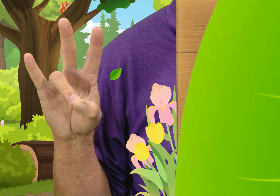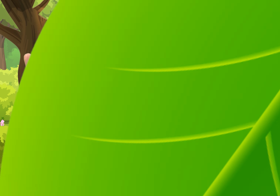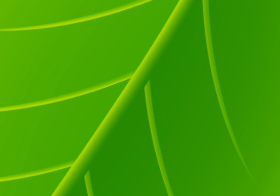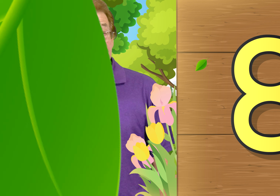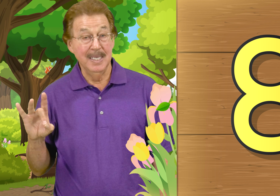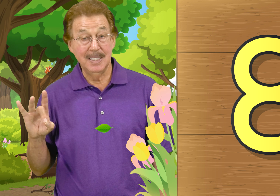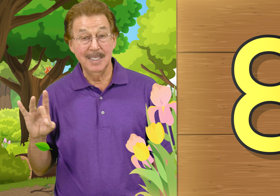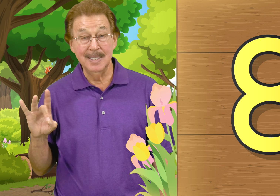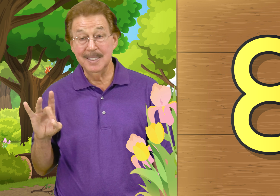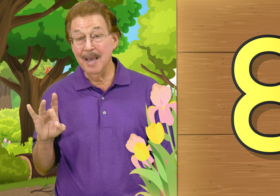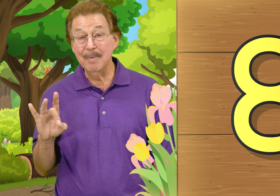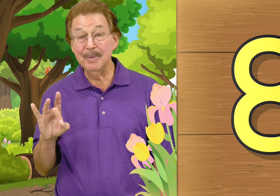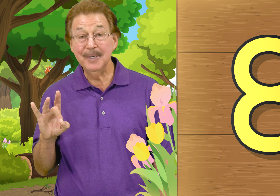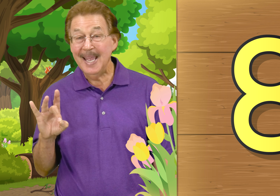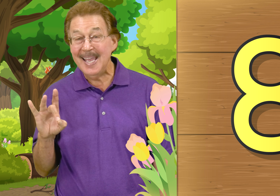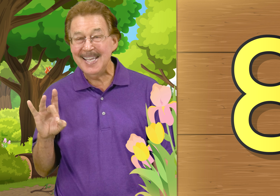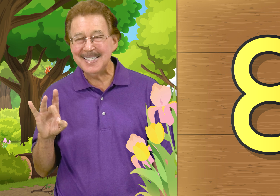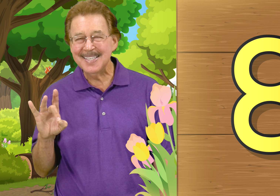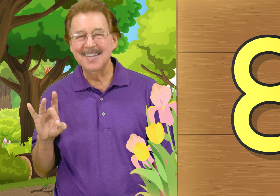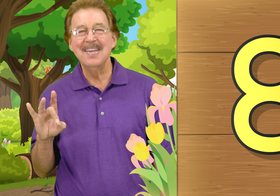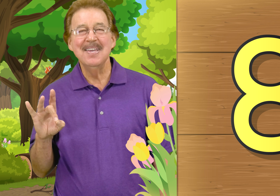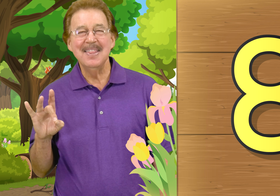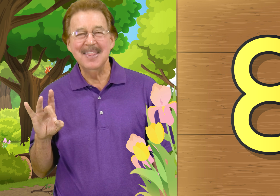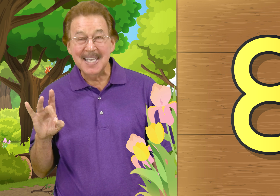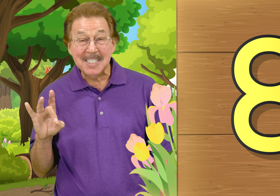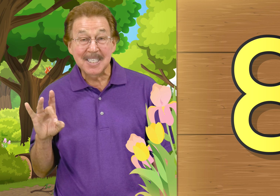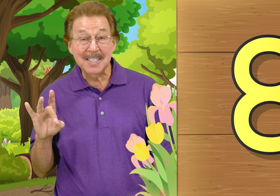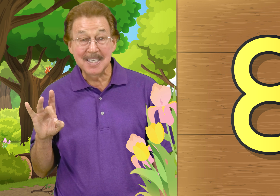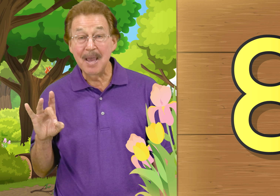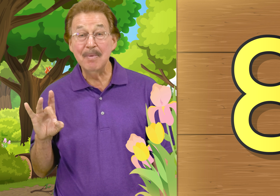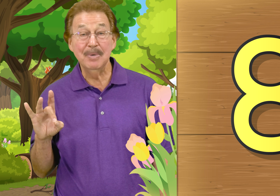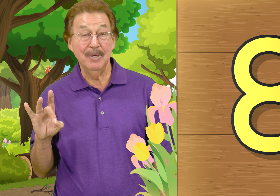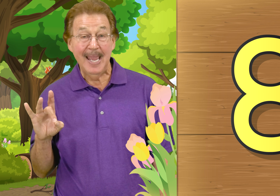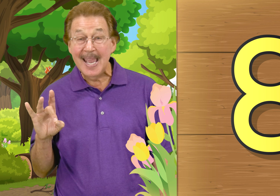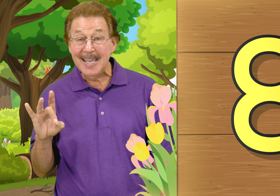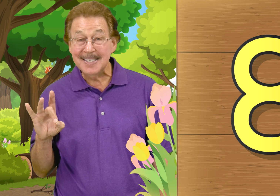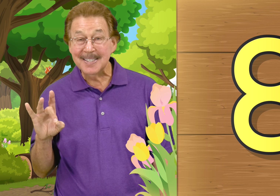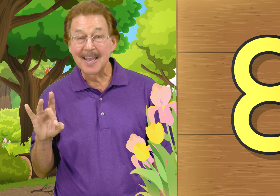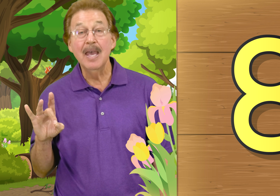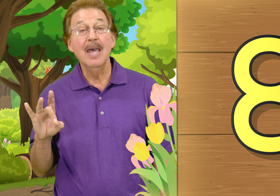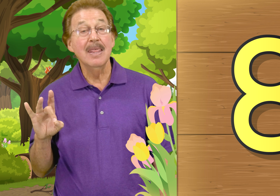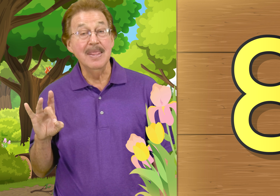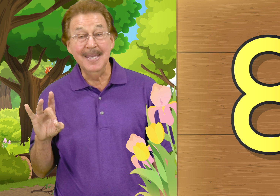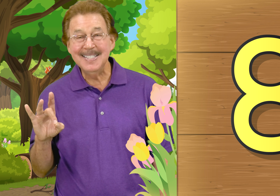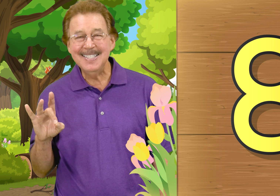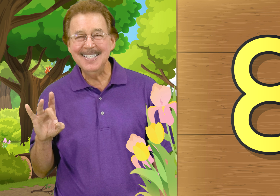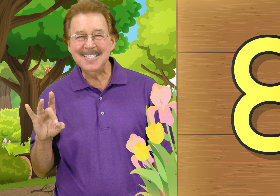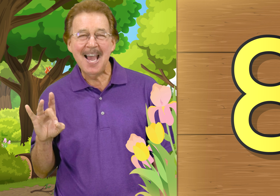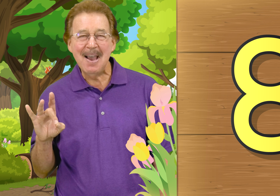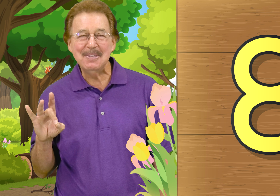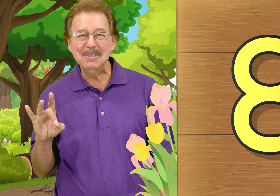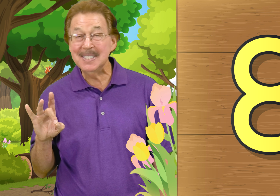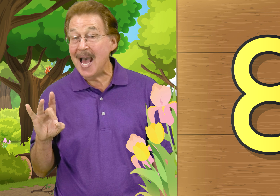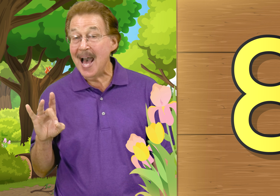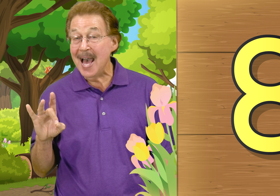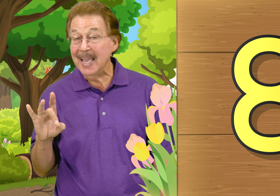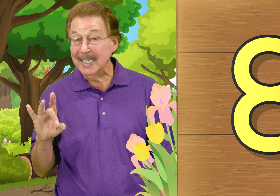This is number 8 This is how you sign it